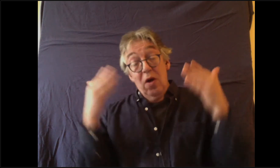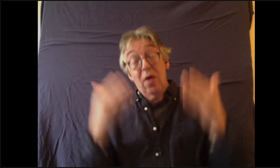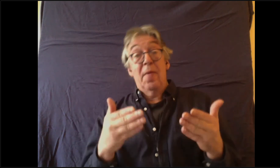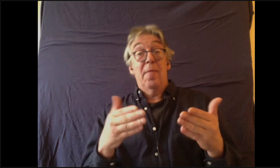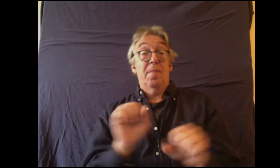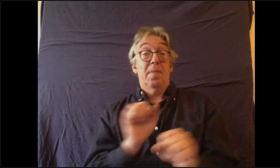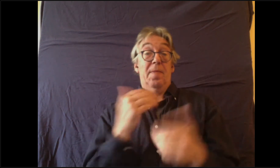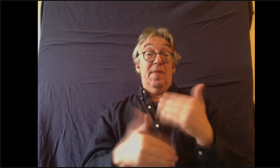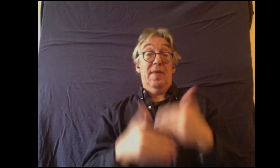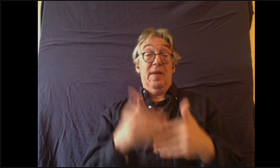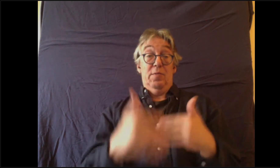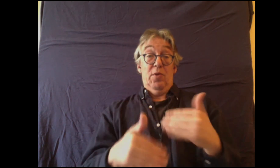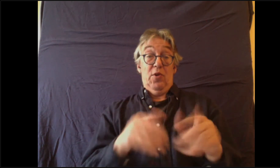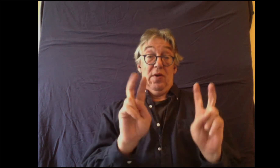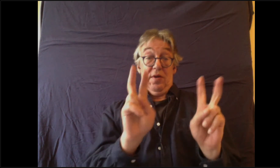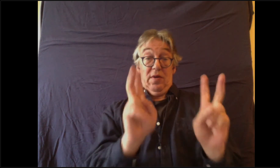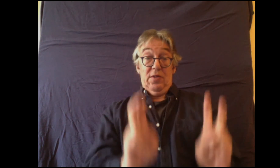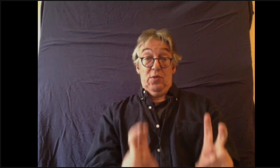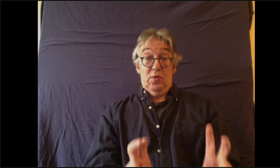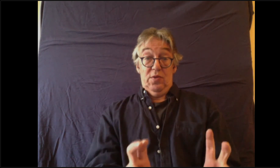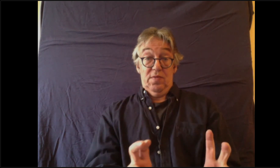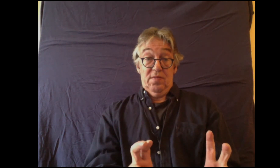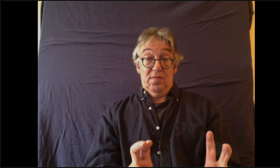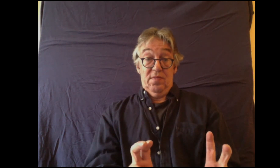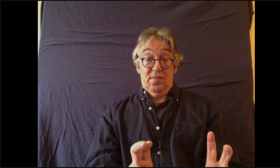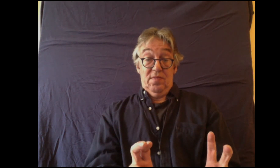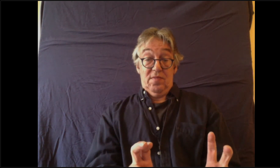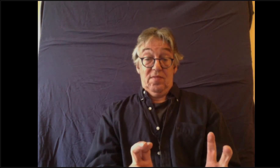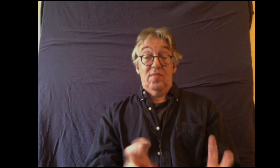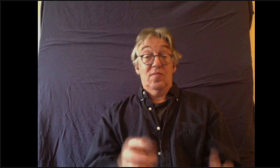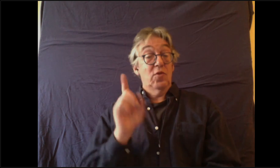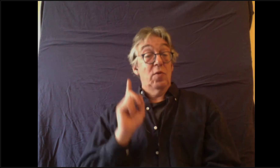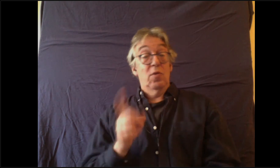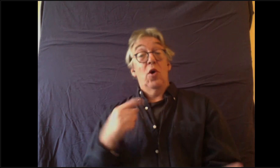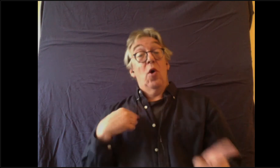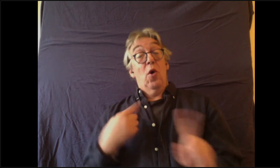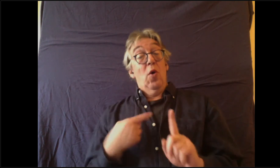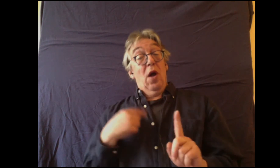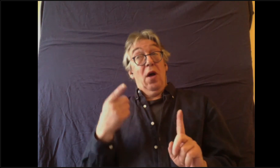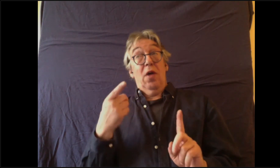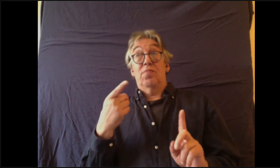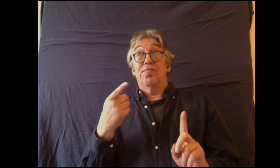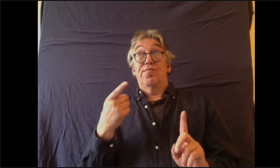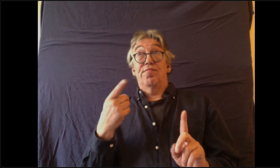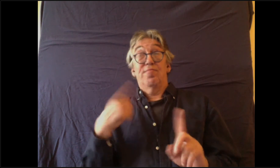a right based on evidence perspective which identifies disability